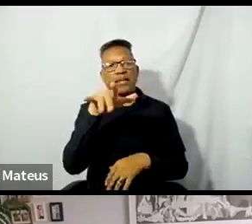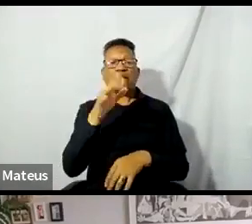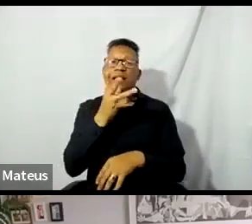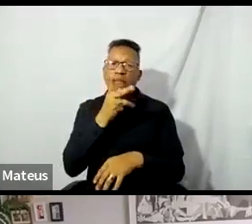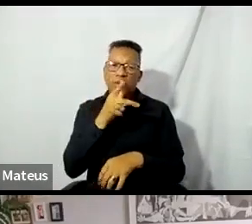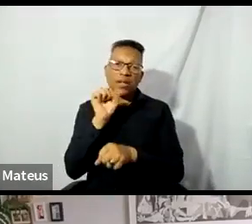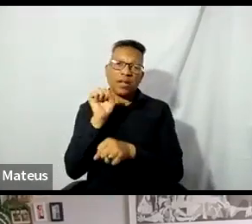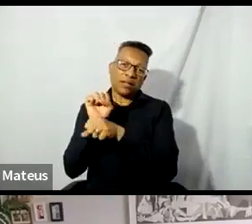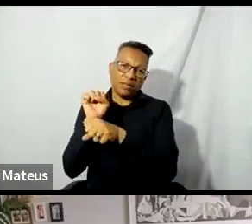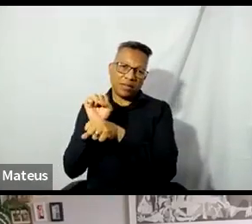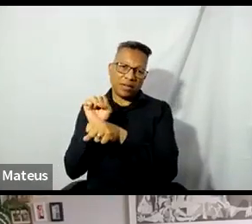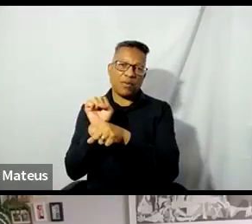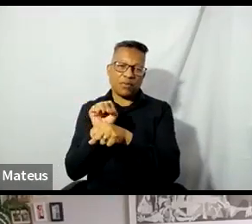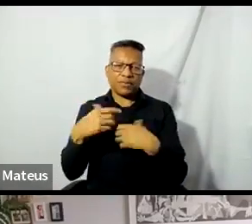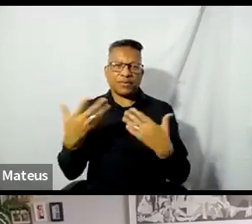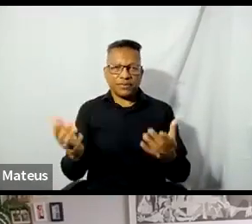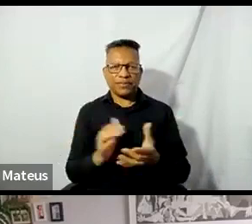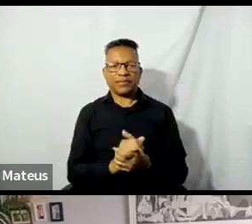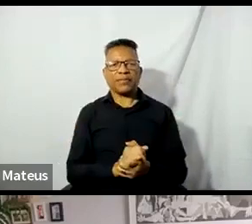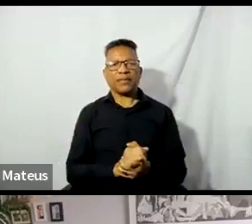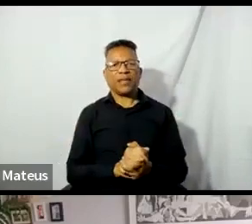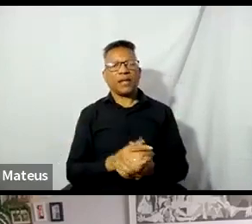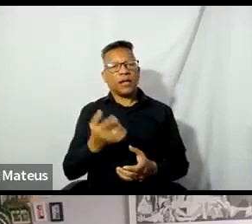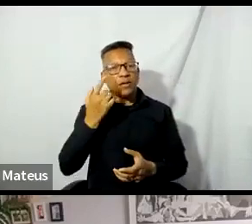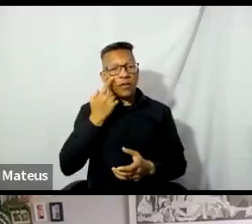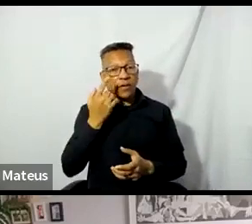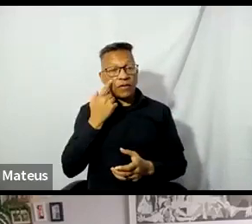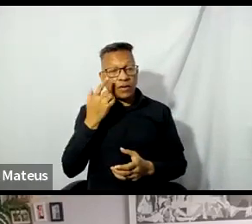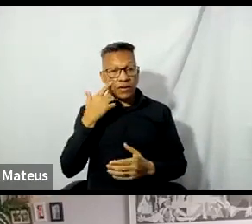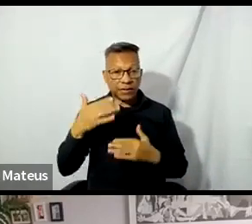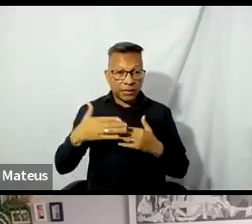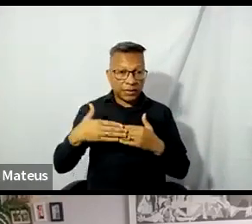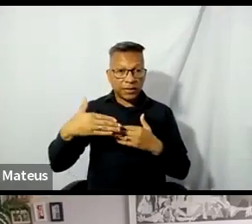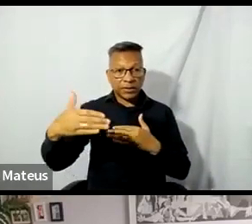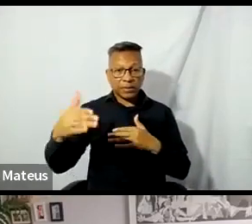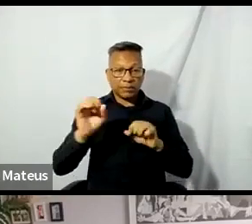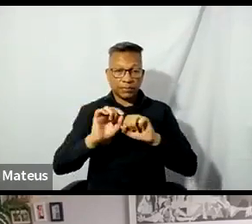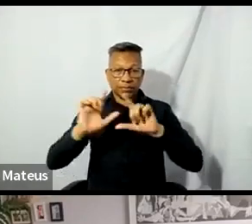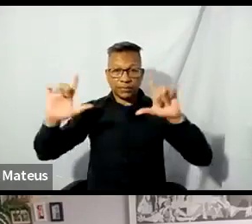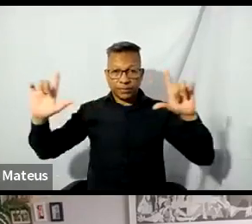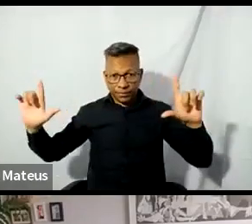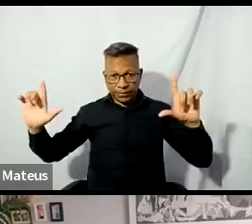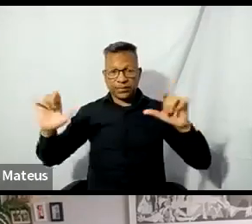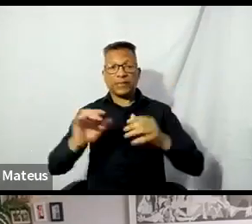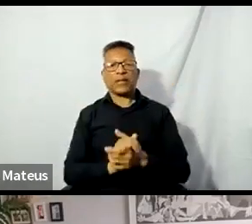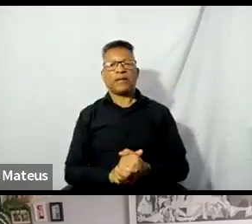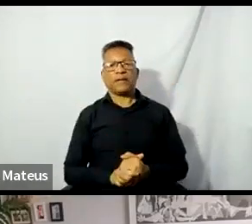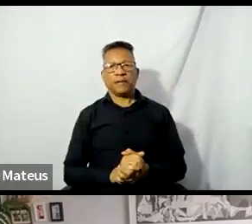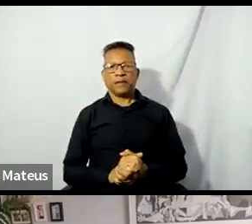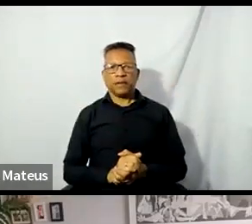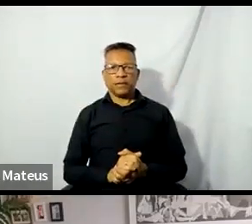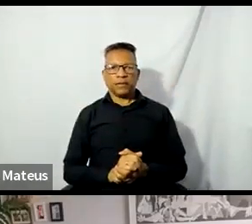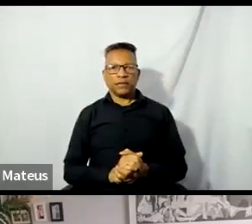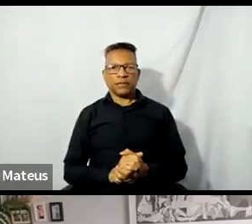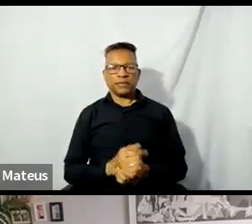I think, friends are I think friends are just see if I think friends are just see if I can share my share my screen. And get to my slides